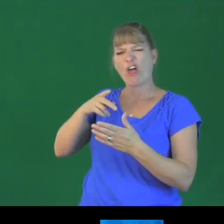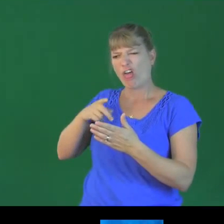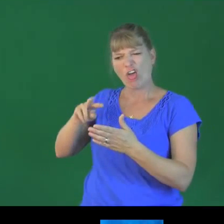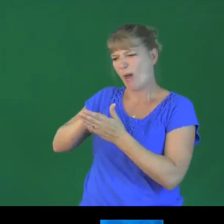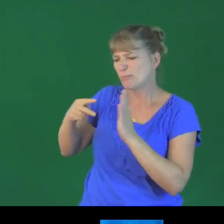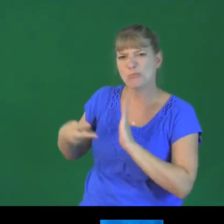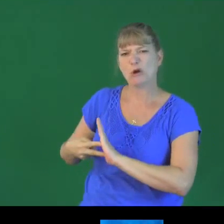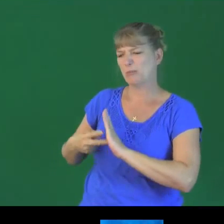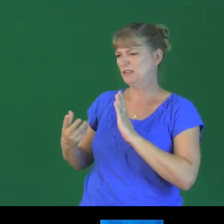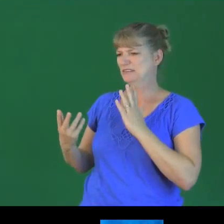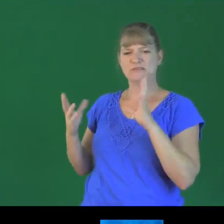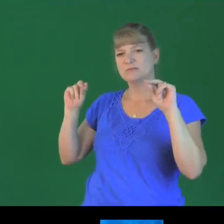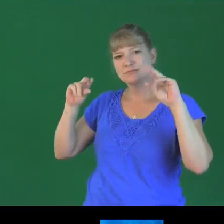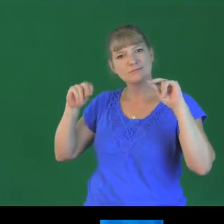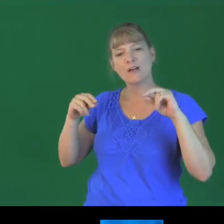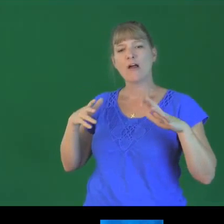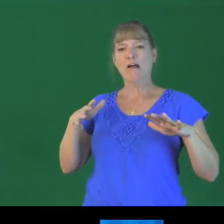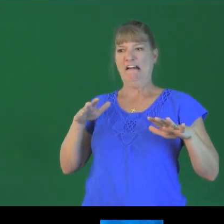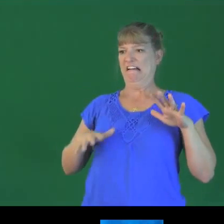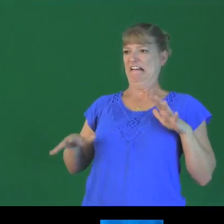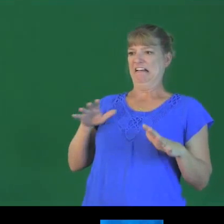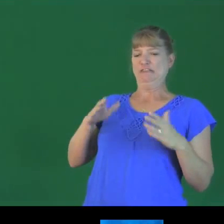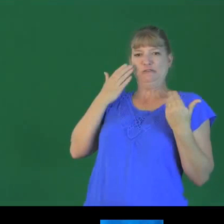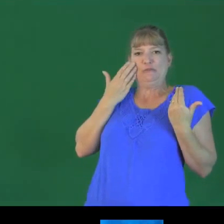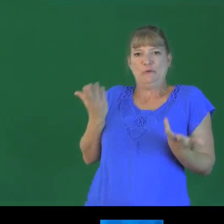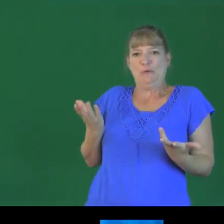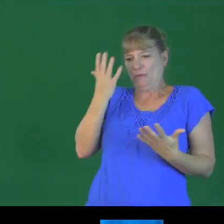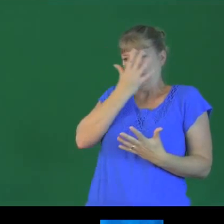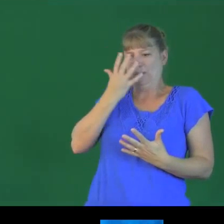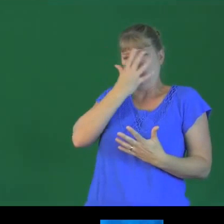They might be awkward, and they don't know it, and they're trying their best.